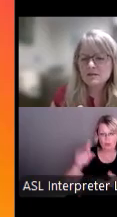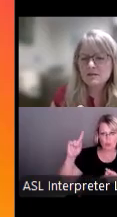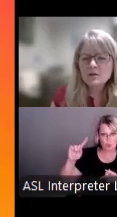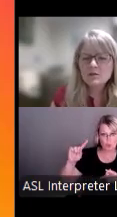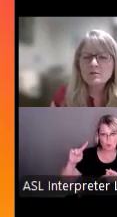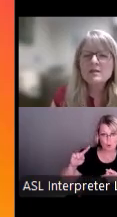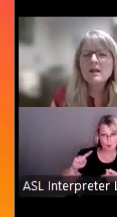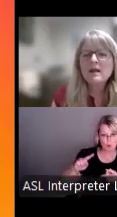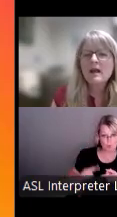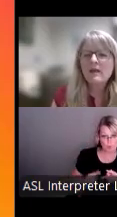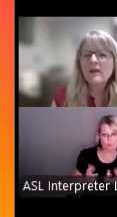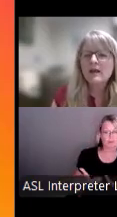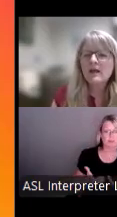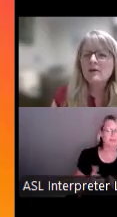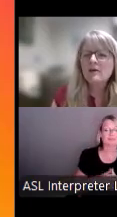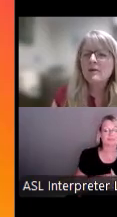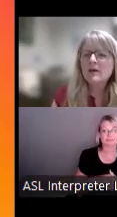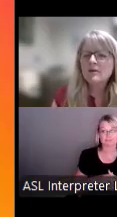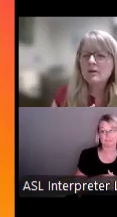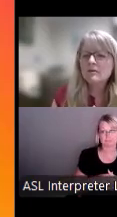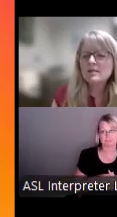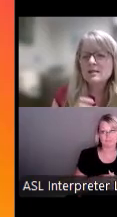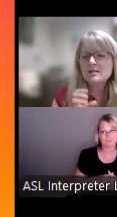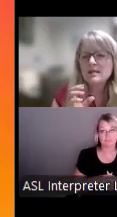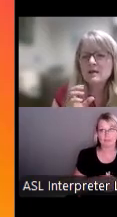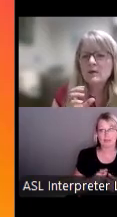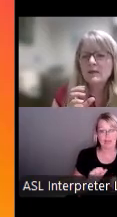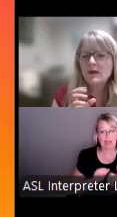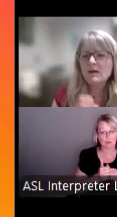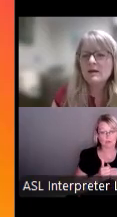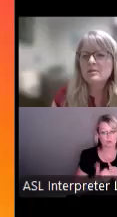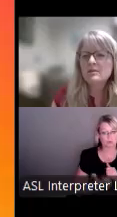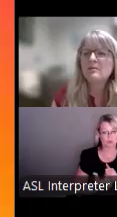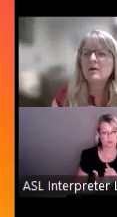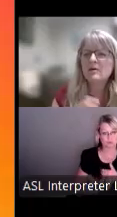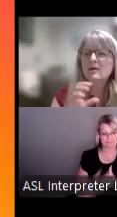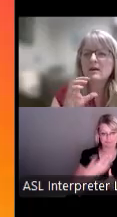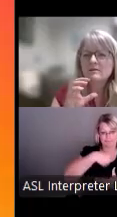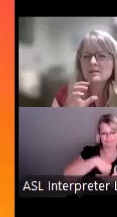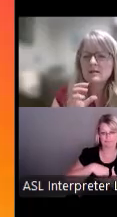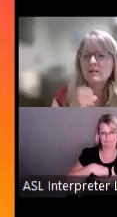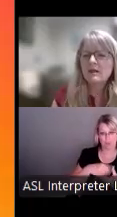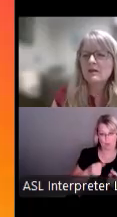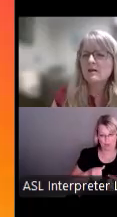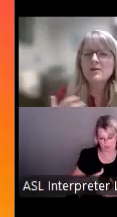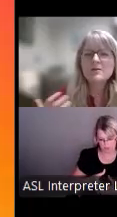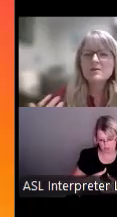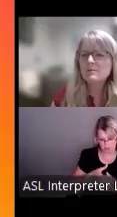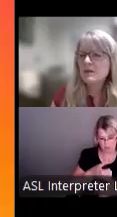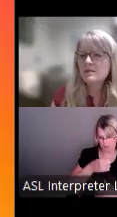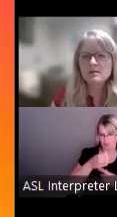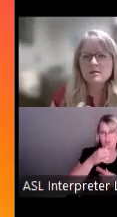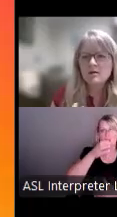consumed, and then how to grade their movements as they bring that cup to their mouth and have to tip it, and all those pieces